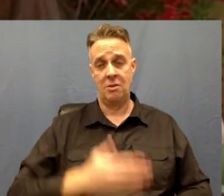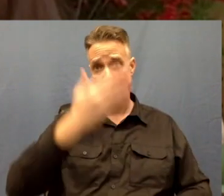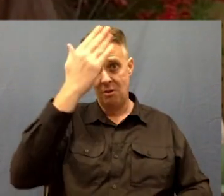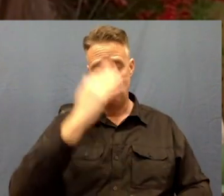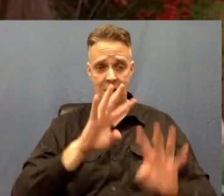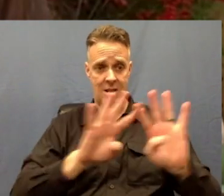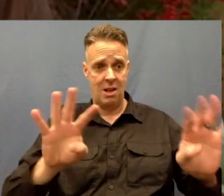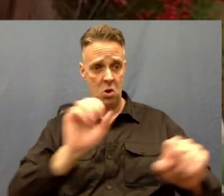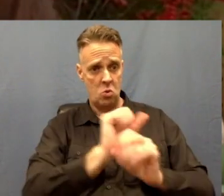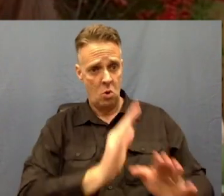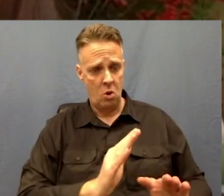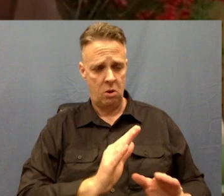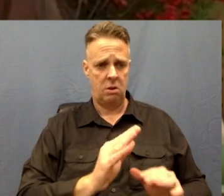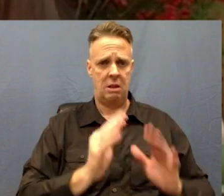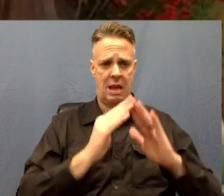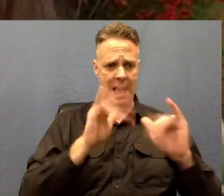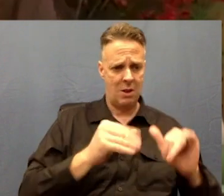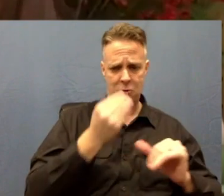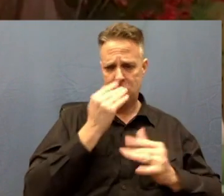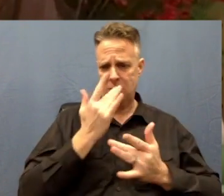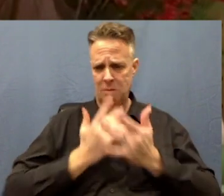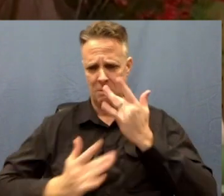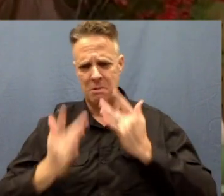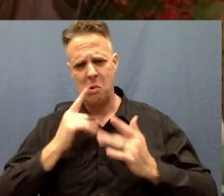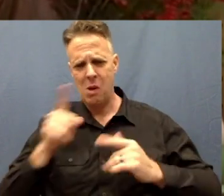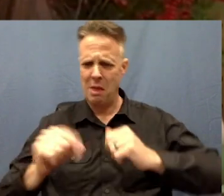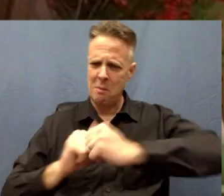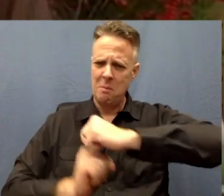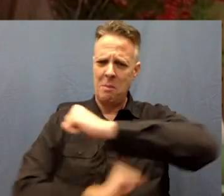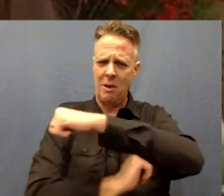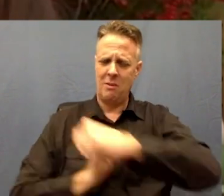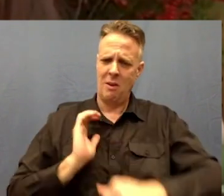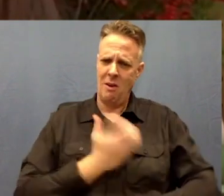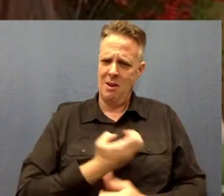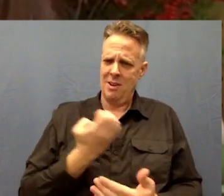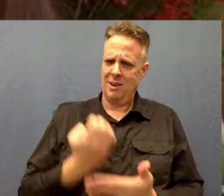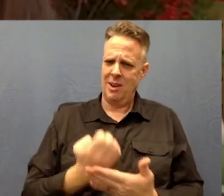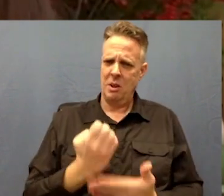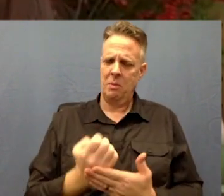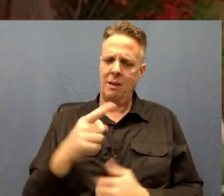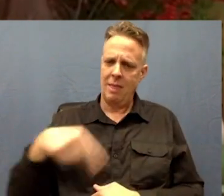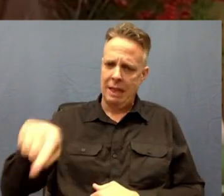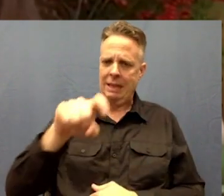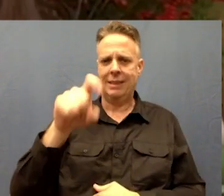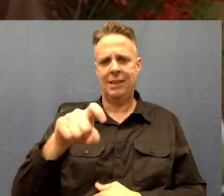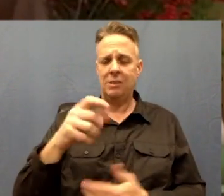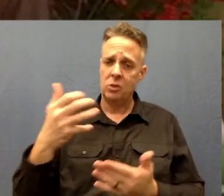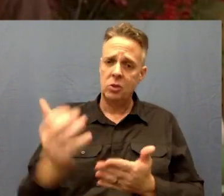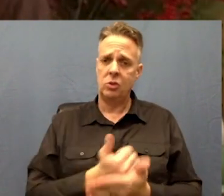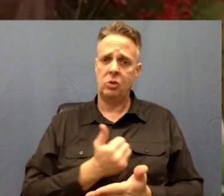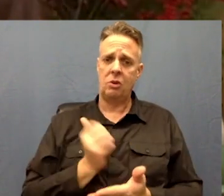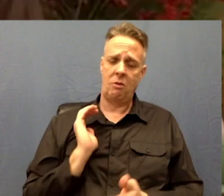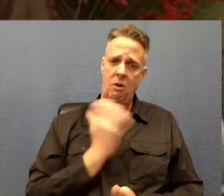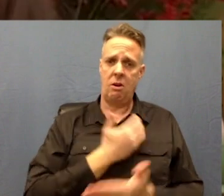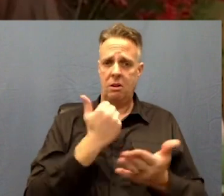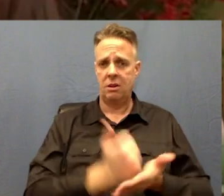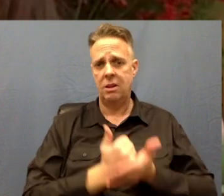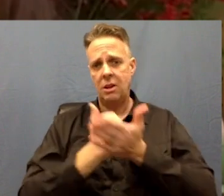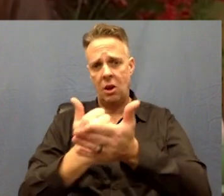HOUSING AND FOOD INSECURITY ARE THE BACKBONE OF OUR ECONOMY. AND THEY NEED AND DESERVE OUR HELP. I URGE YOU TO STAND WITH ME TO SUPPORT MY CALL TO WRITE YOUR